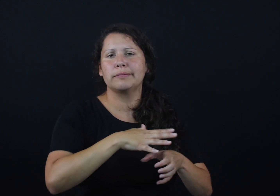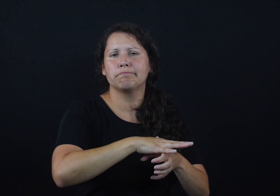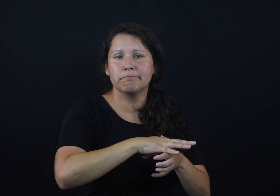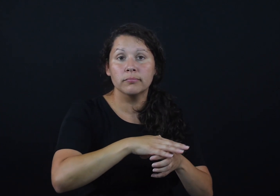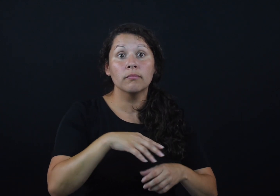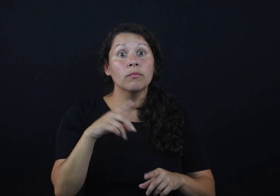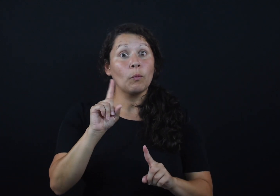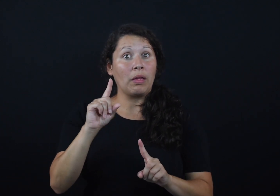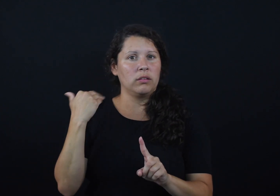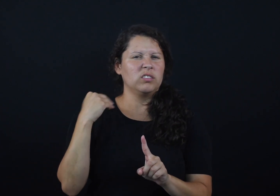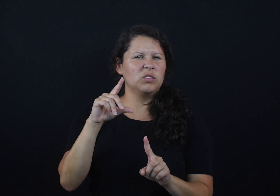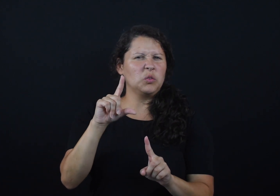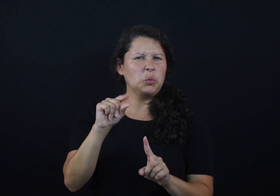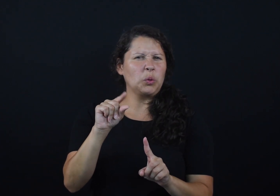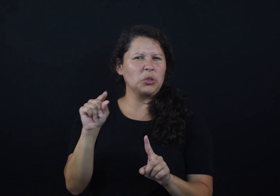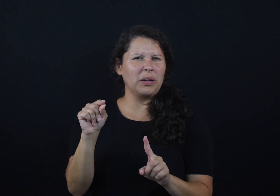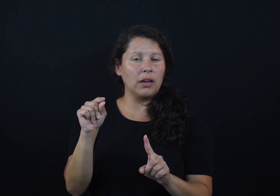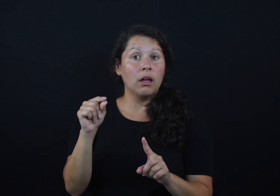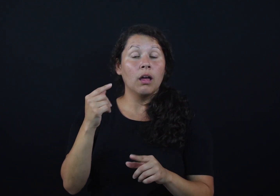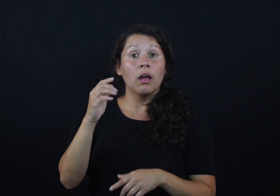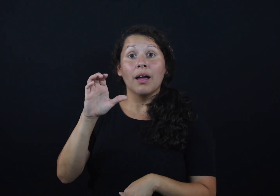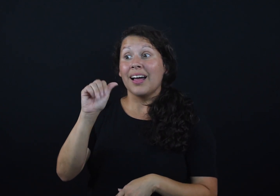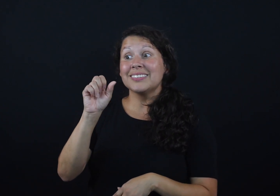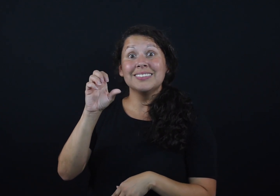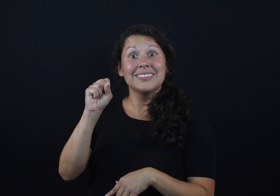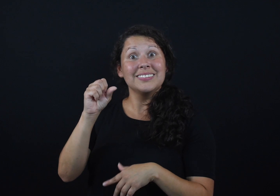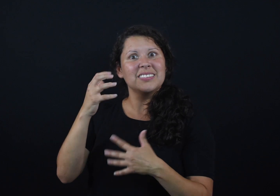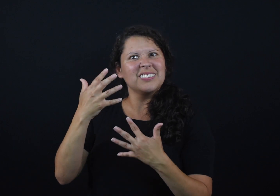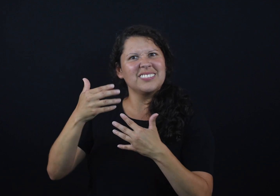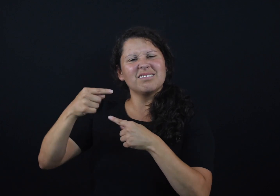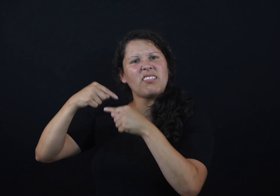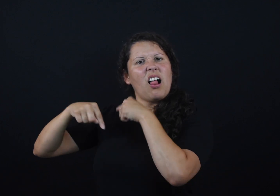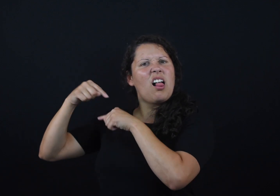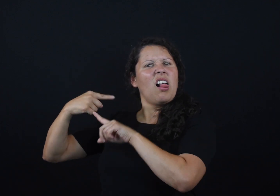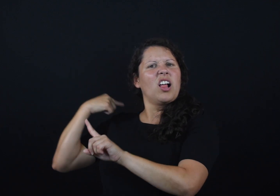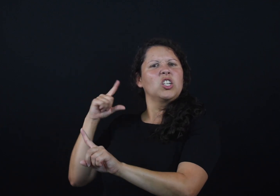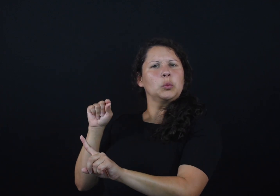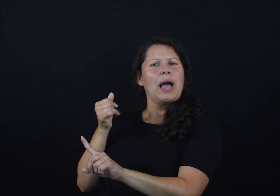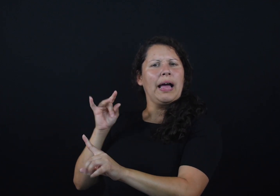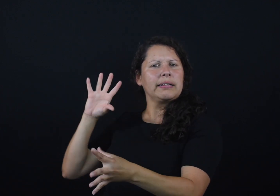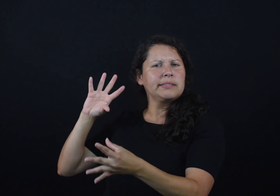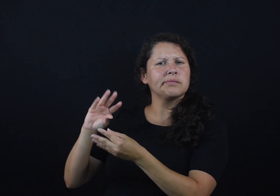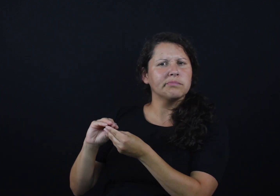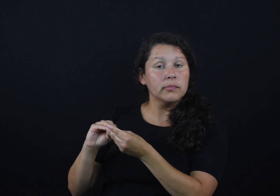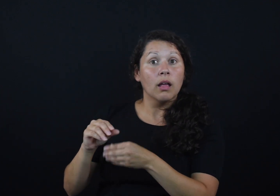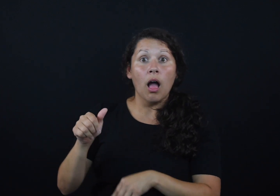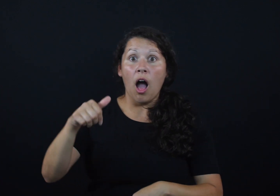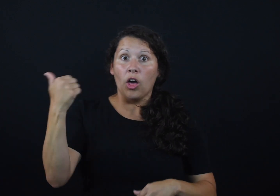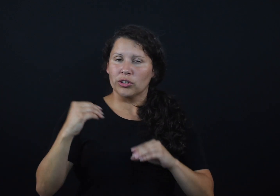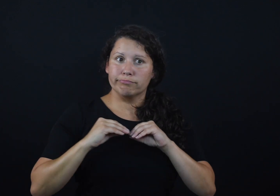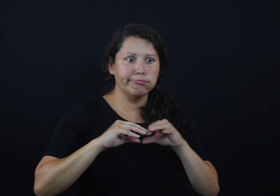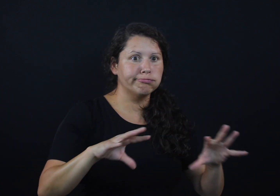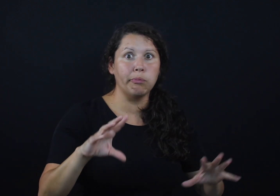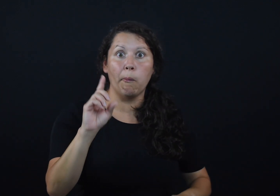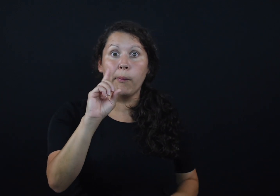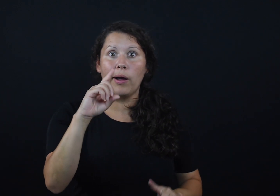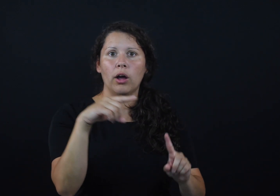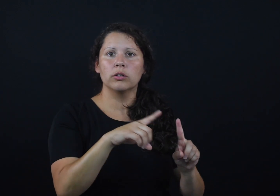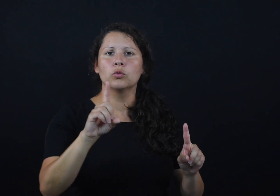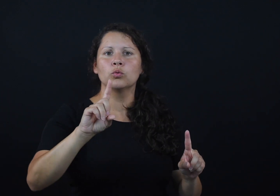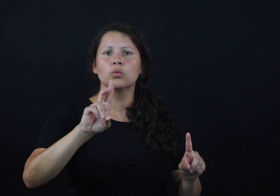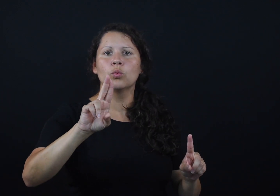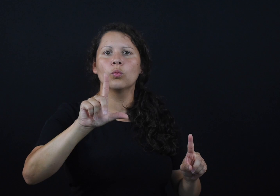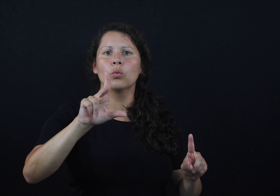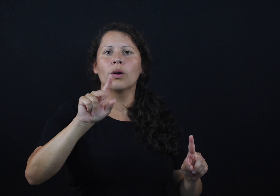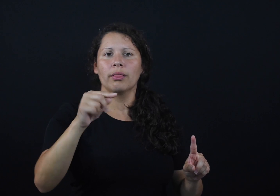dating back to 2018, and another outbreak was declared in the Duluth area in 2021 with